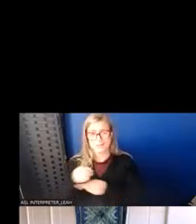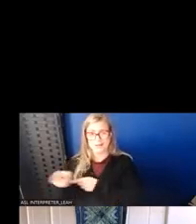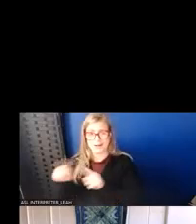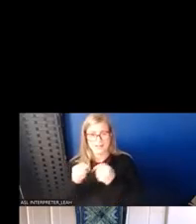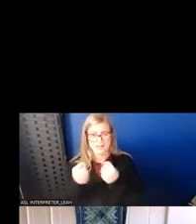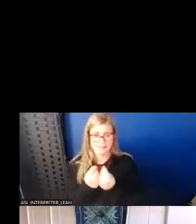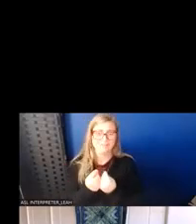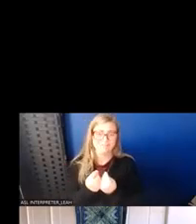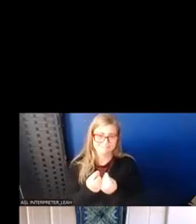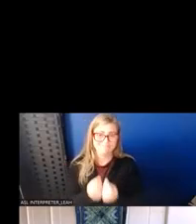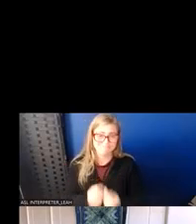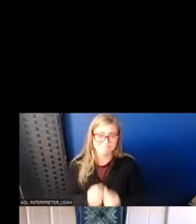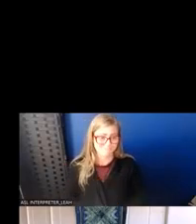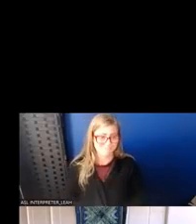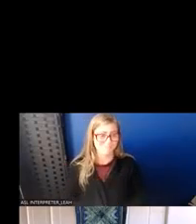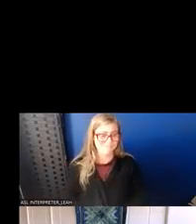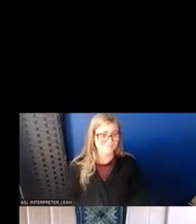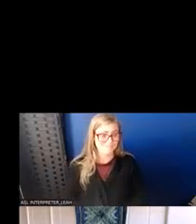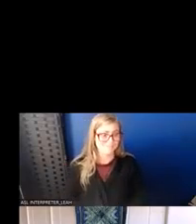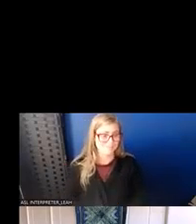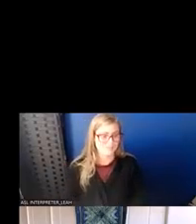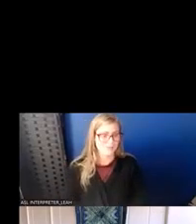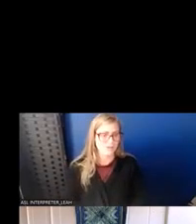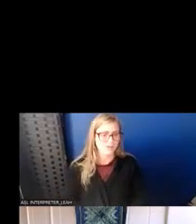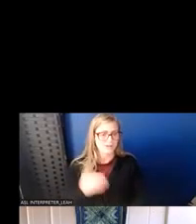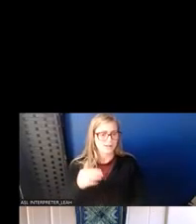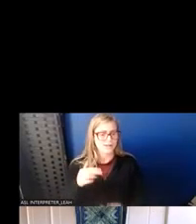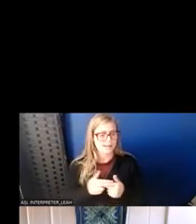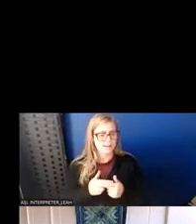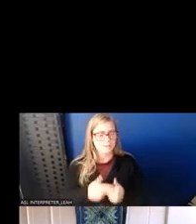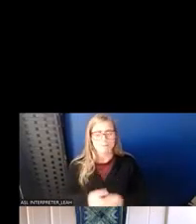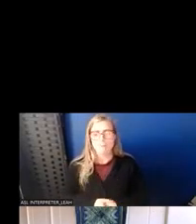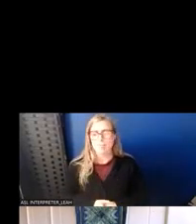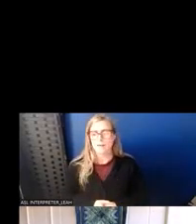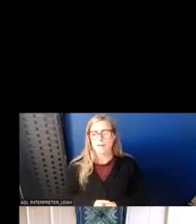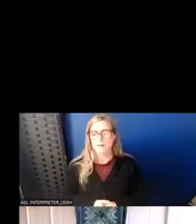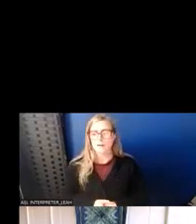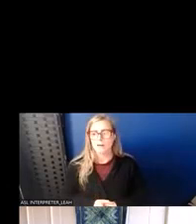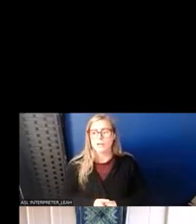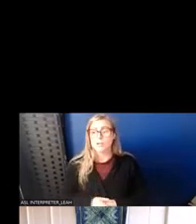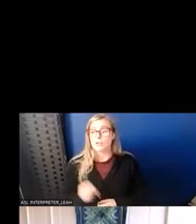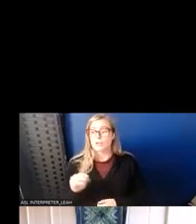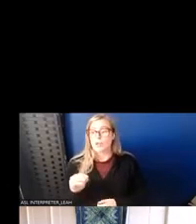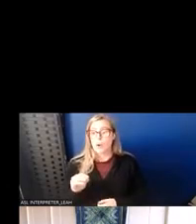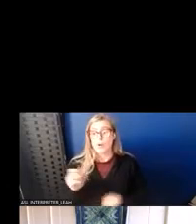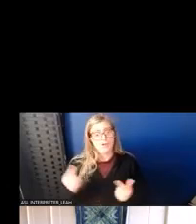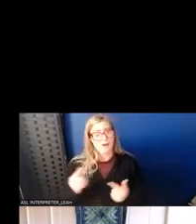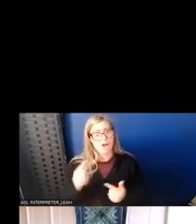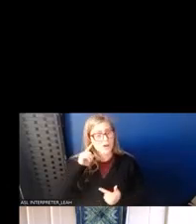Next slide. So you've all heard from the NSF that they're, you know one of